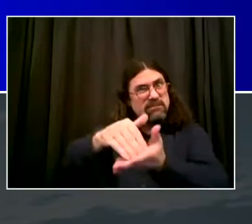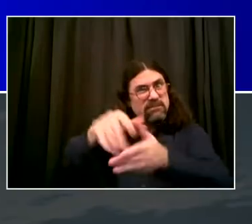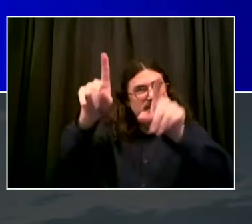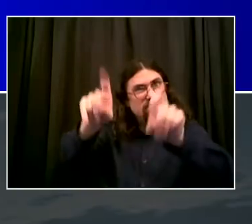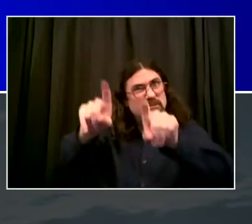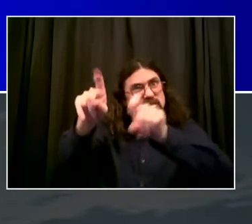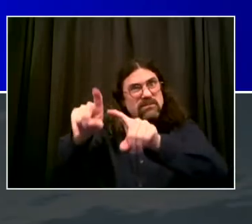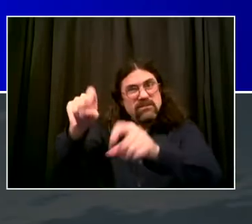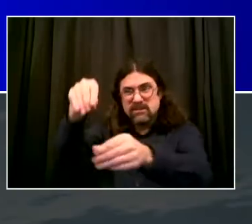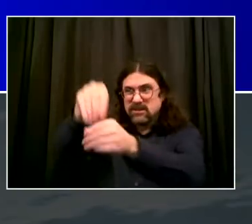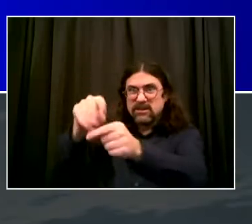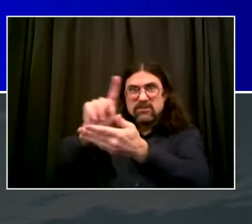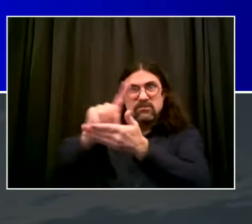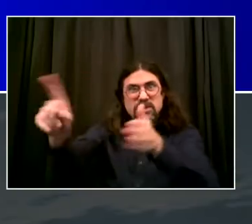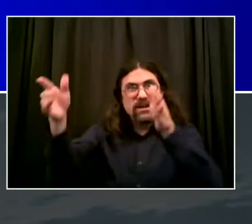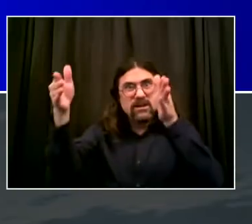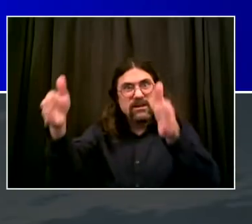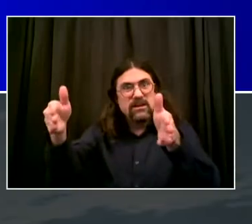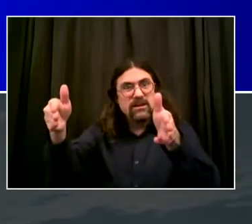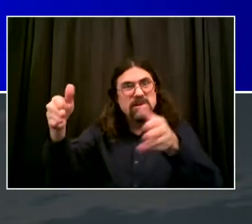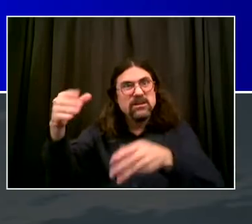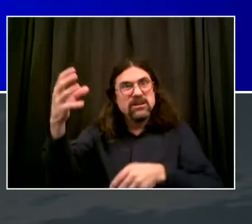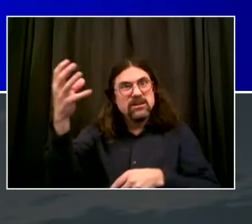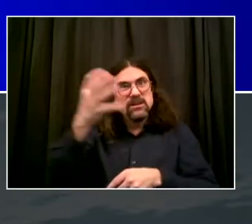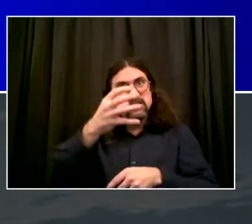THESSE ARE THE